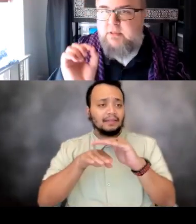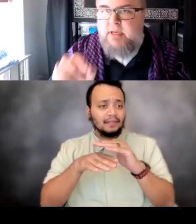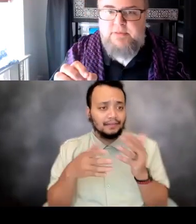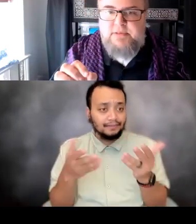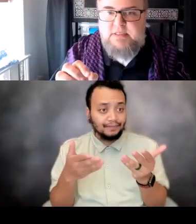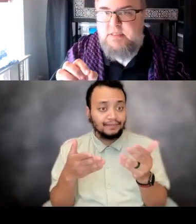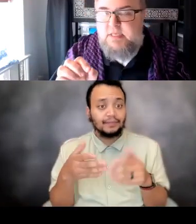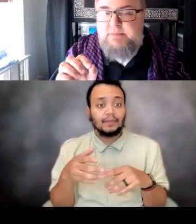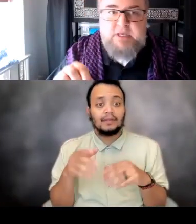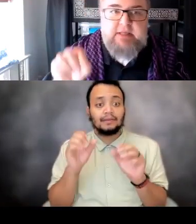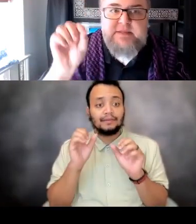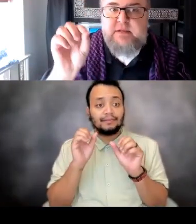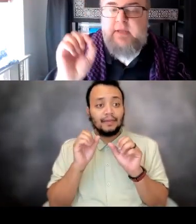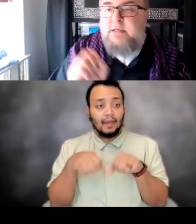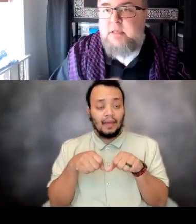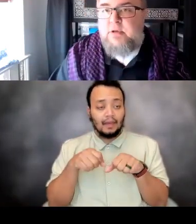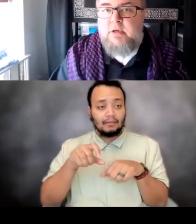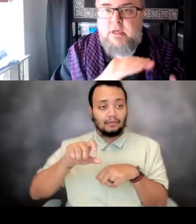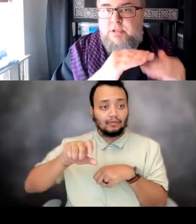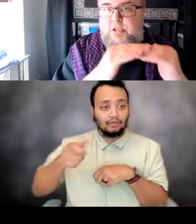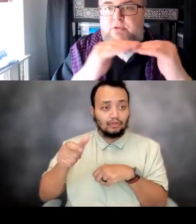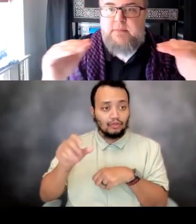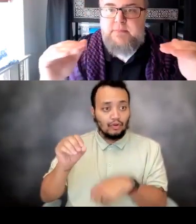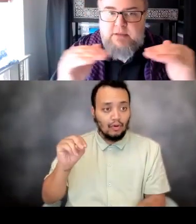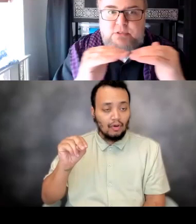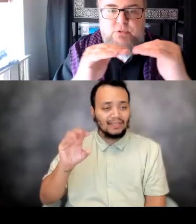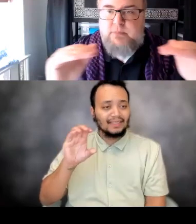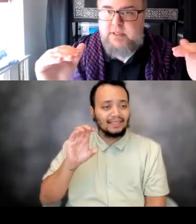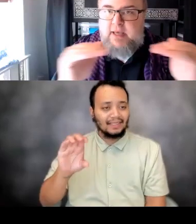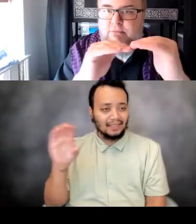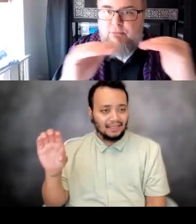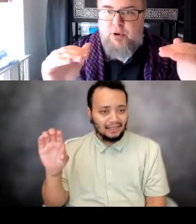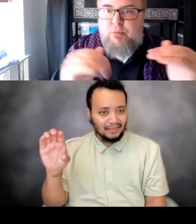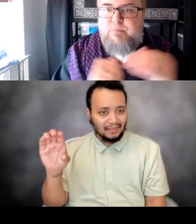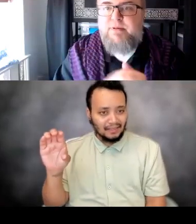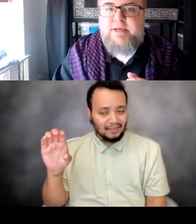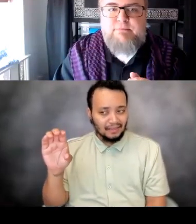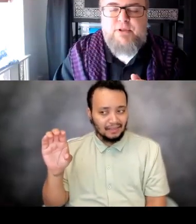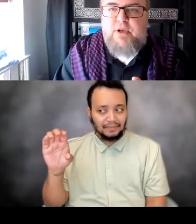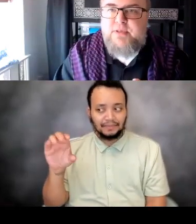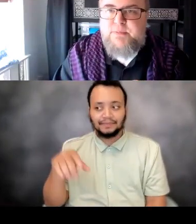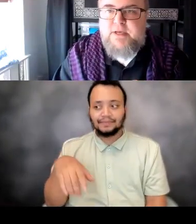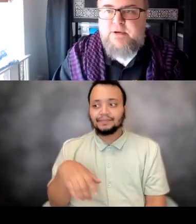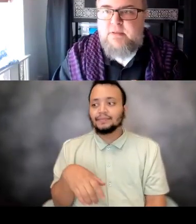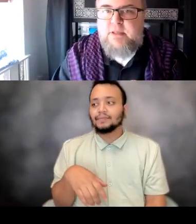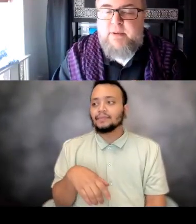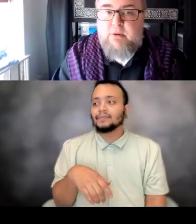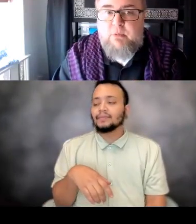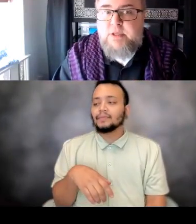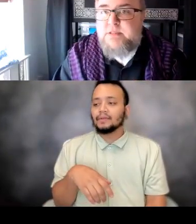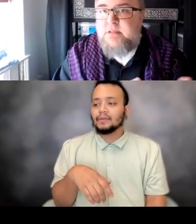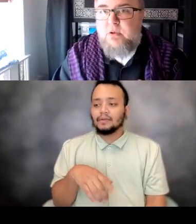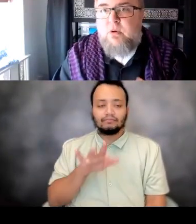you can click on the CC and then select either Show Subtitles, which will be that row below the speakers and the PowerPoints,